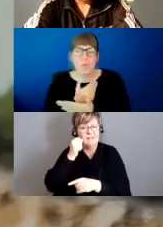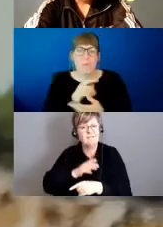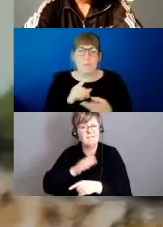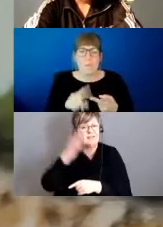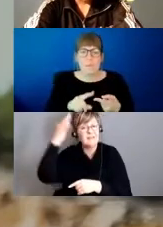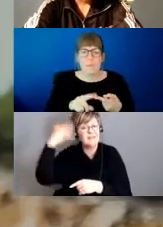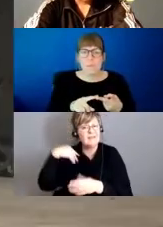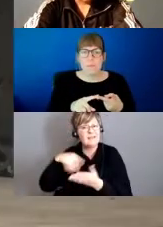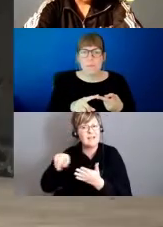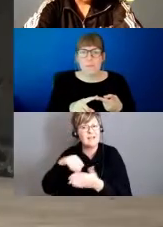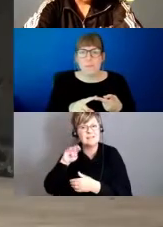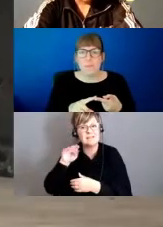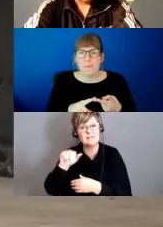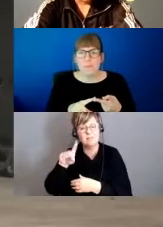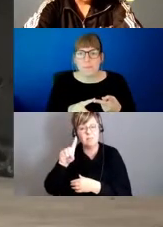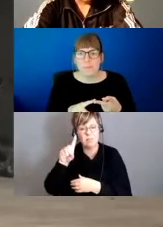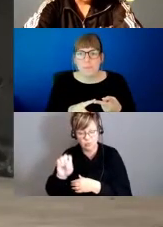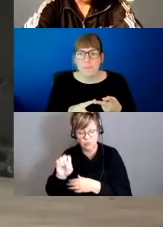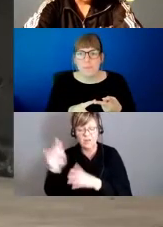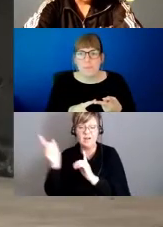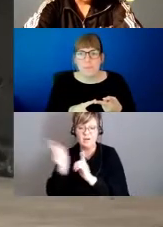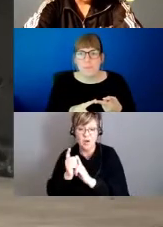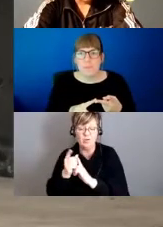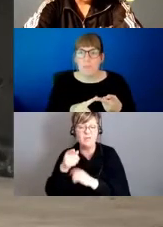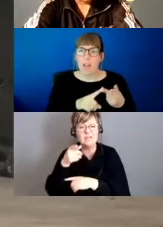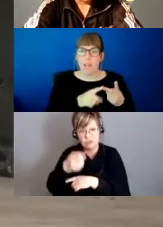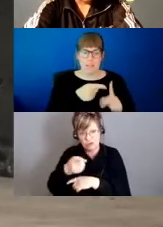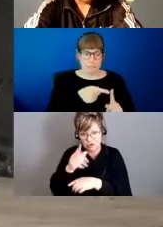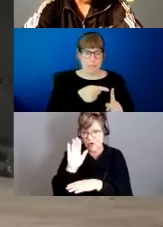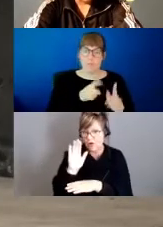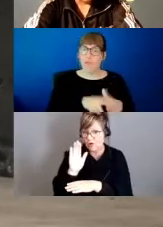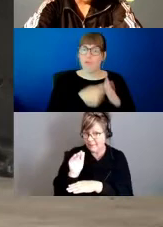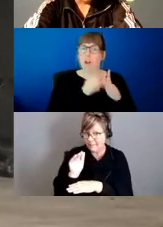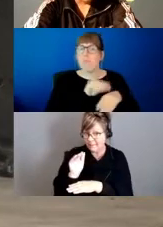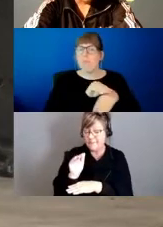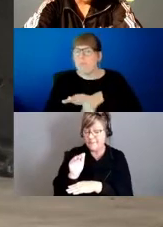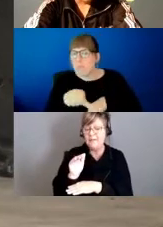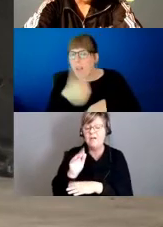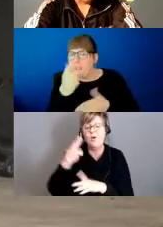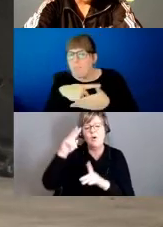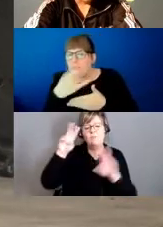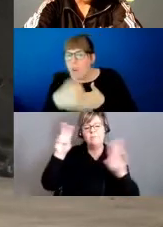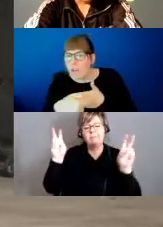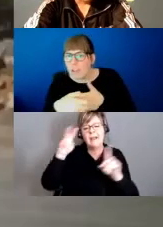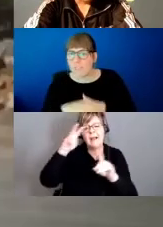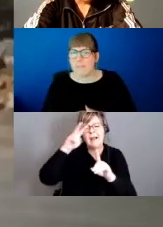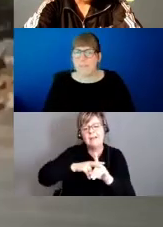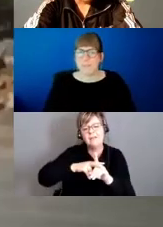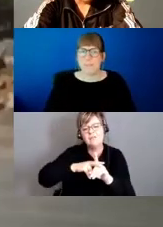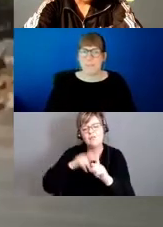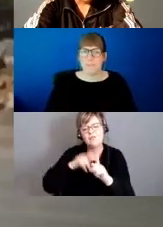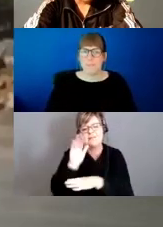LED TO A DIFFERENT PROJECT. AND SO THIS WAS ALSO PRESENTED WITHIN A MOVIE FESTIVAL IN